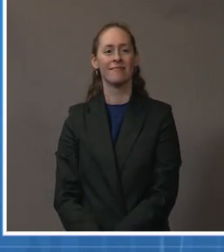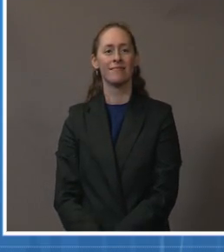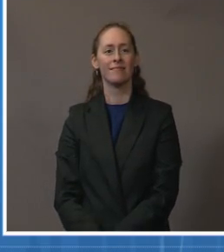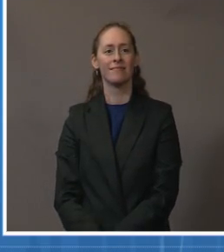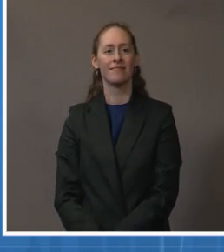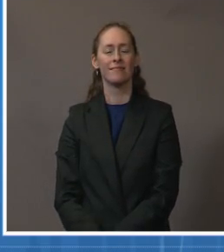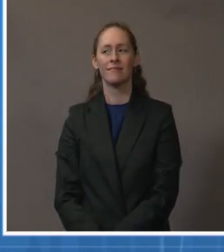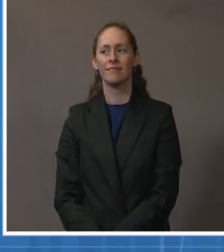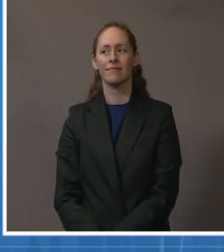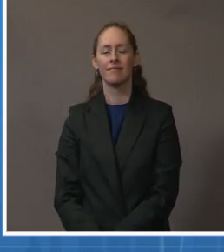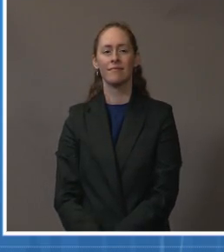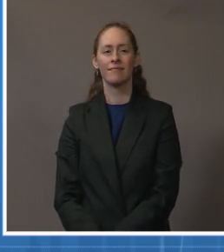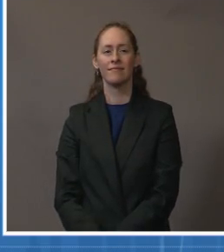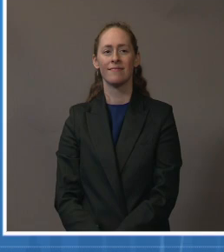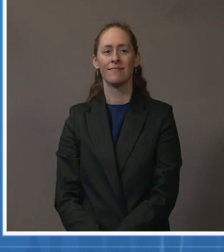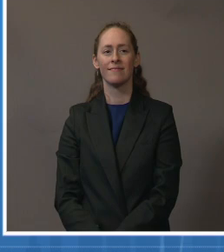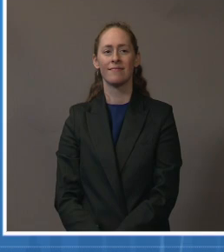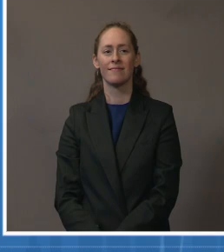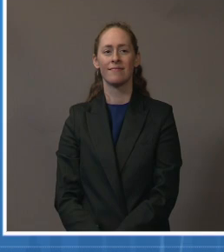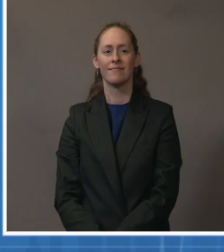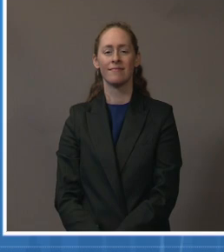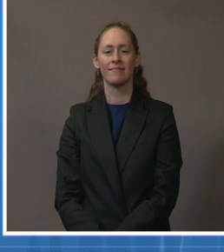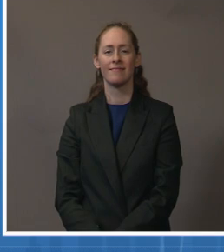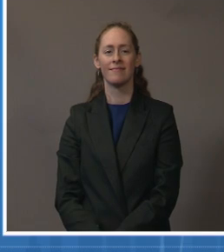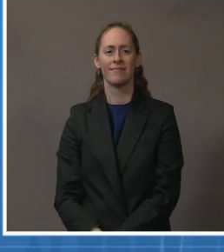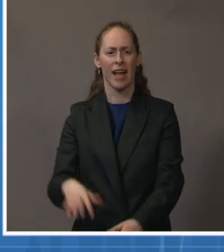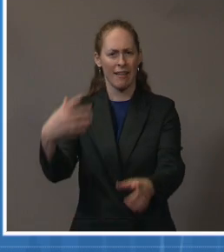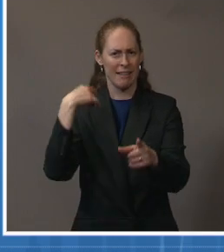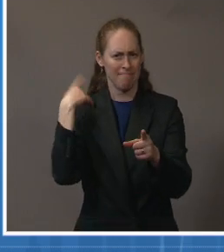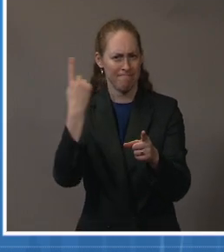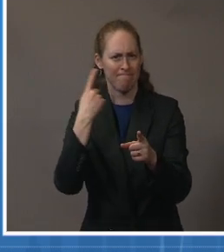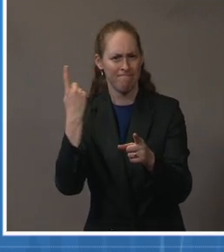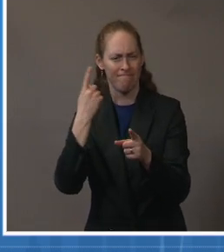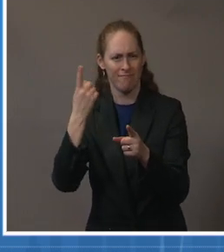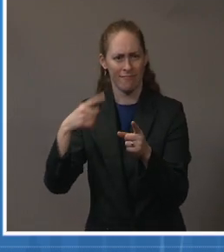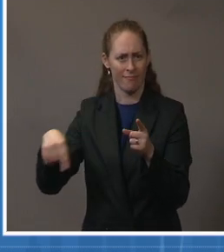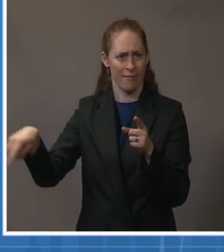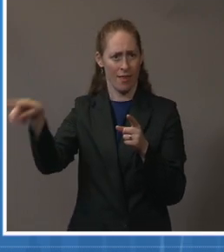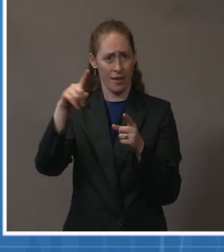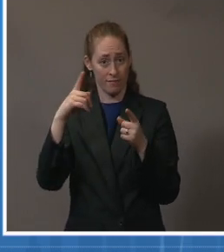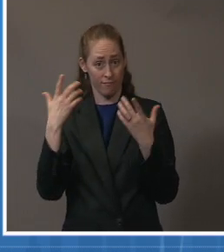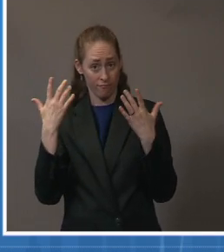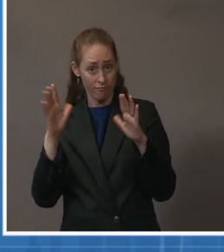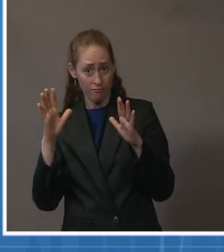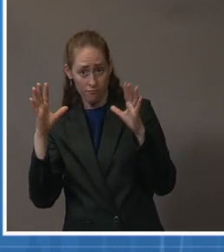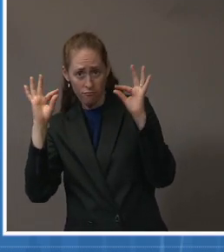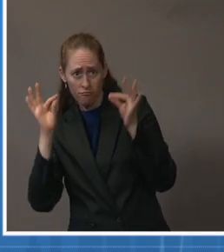Does the U.S. still have a final say where the doses COVAX go?